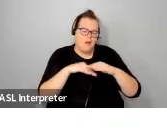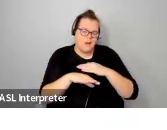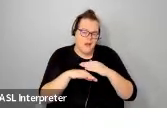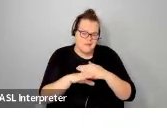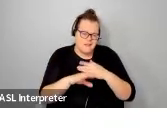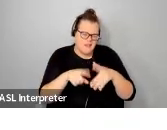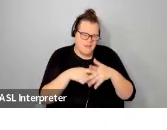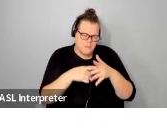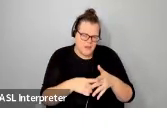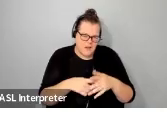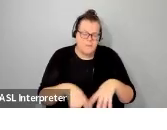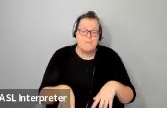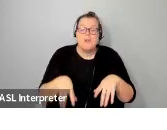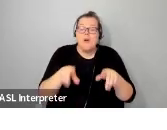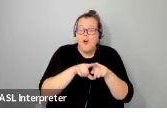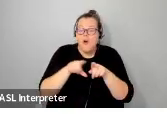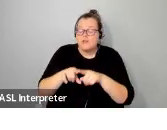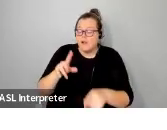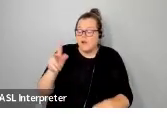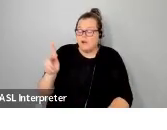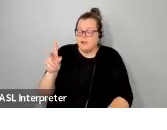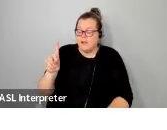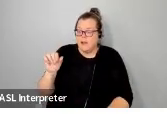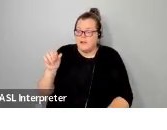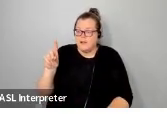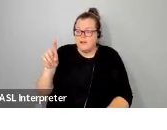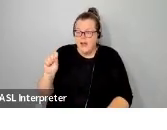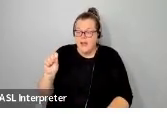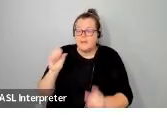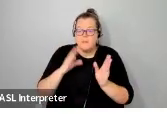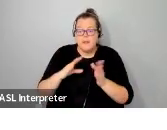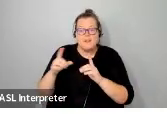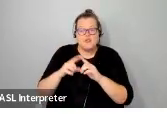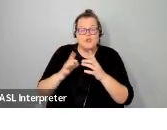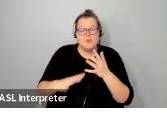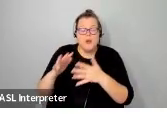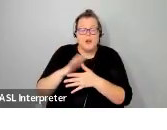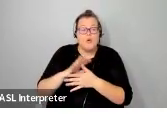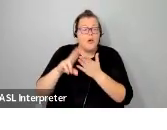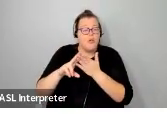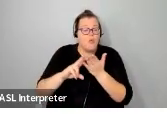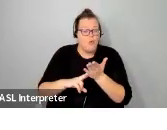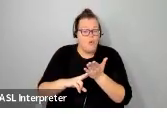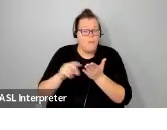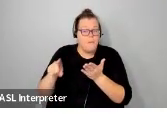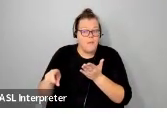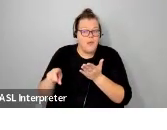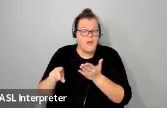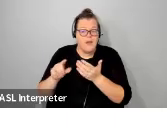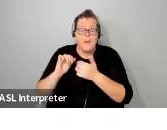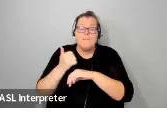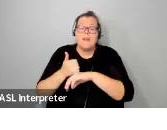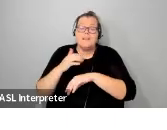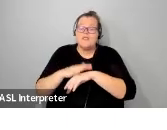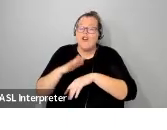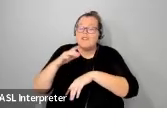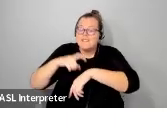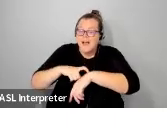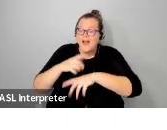I'll also flag that K Dot's plans to prioritize enrollment on the CSW based on duration of time on the IDD waiver waiting list.